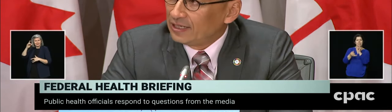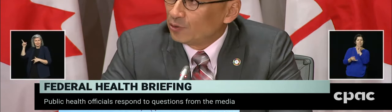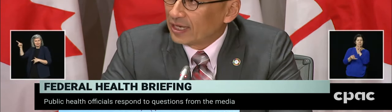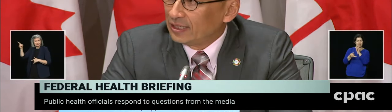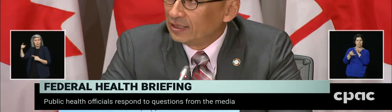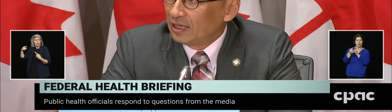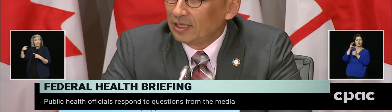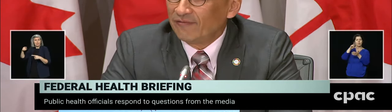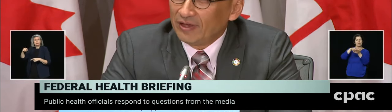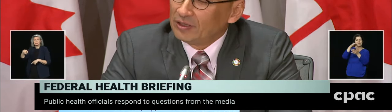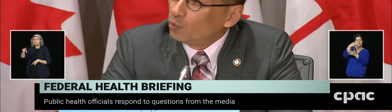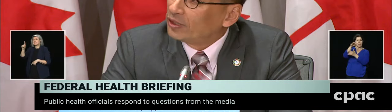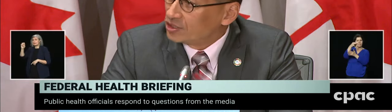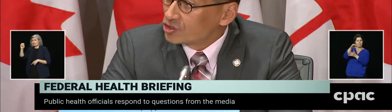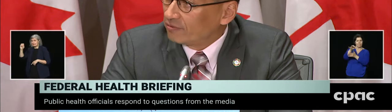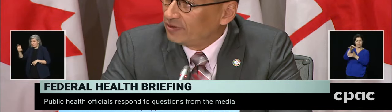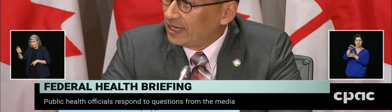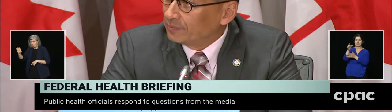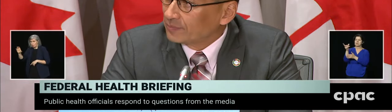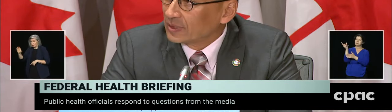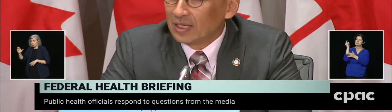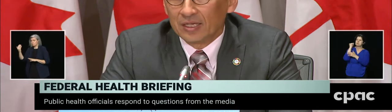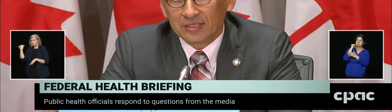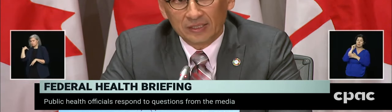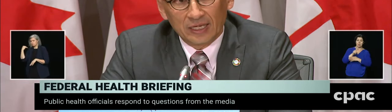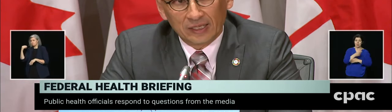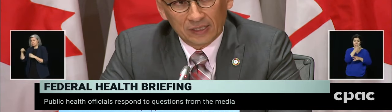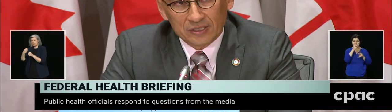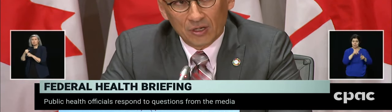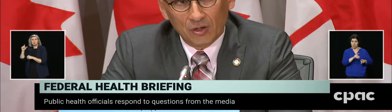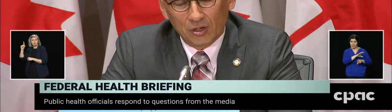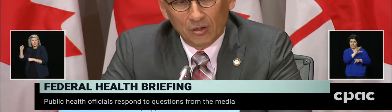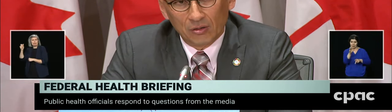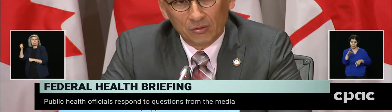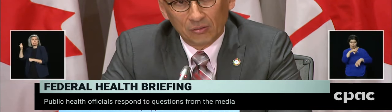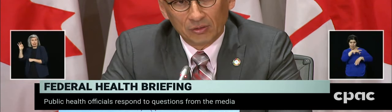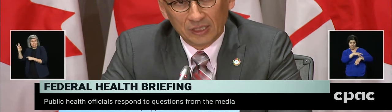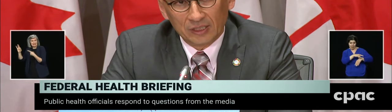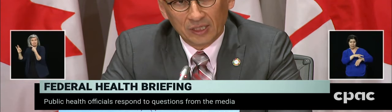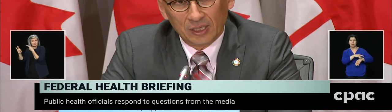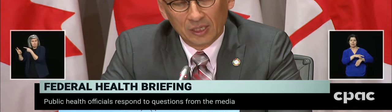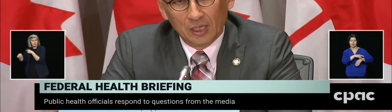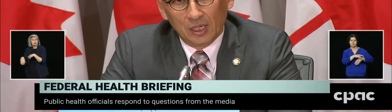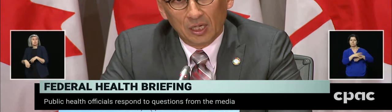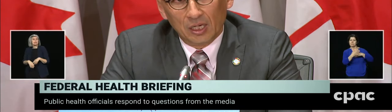THE MONTH OF DECEMBER 2019.